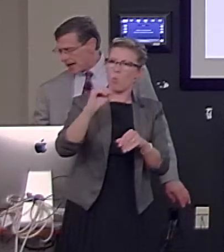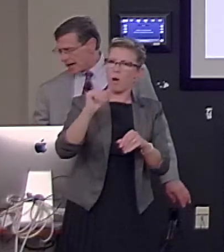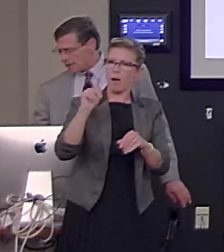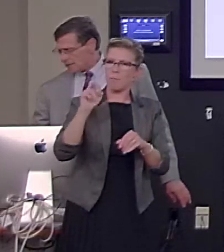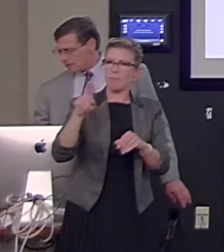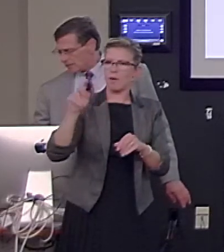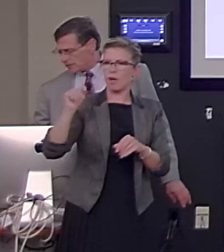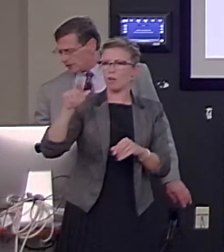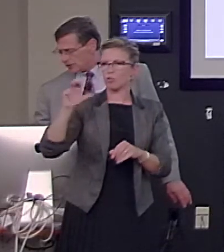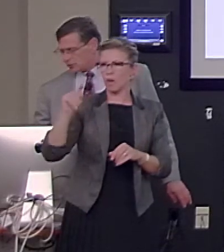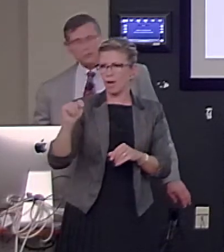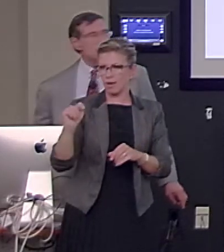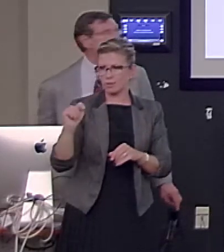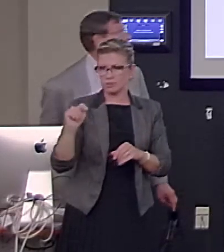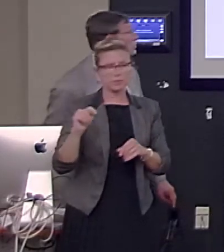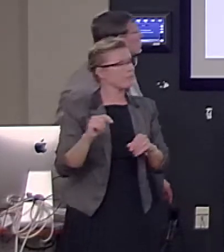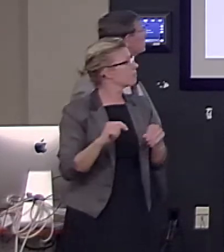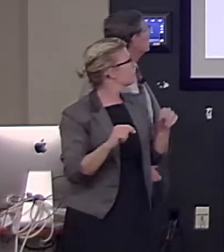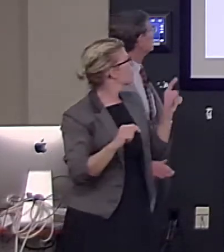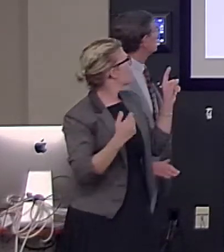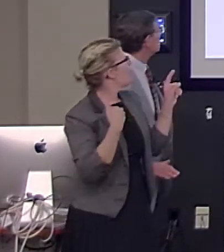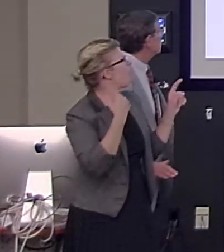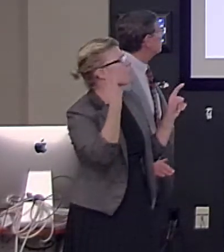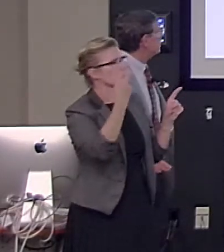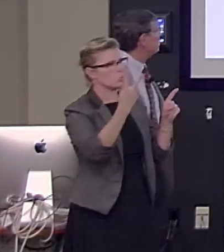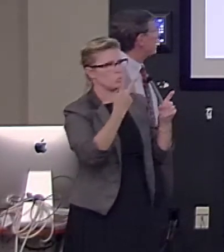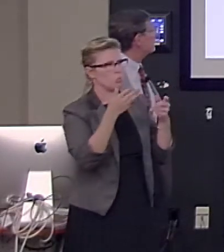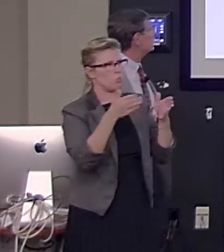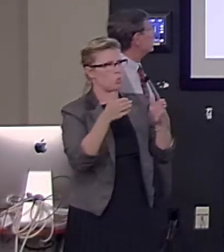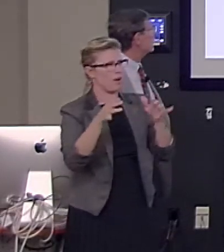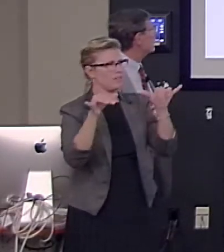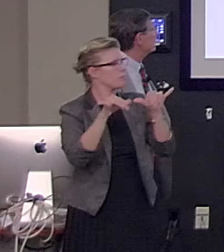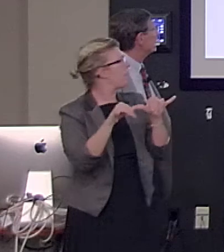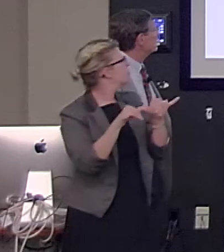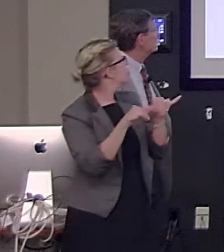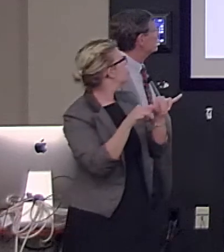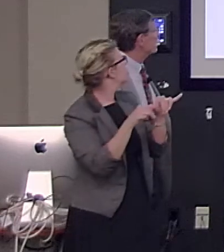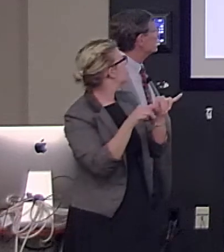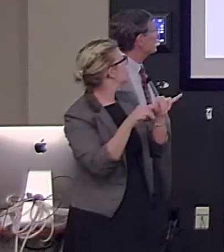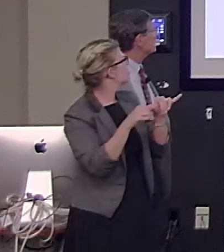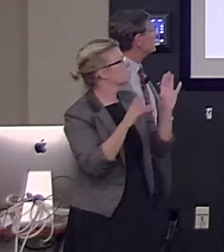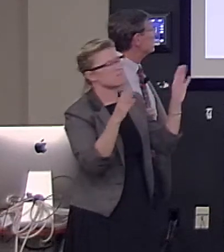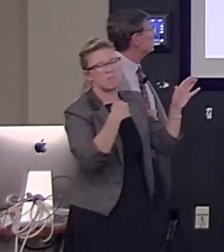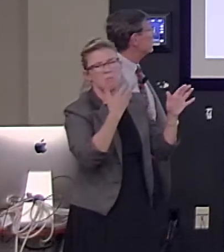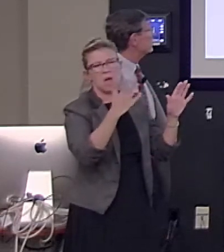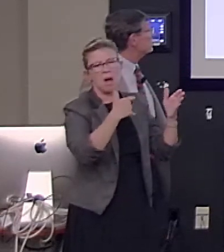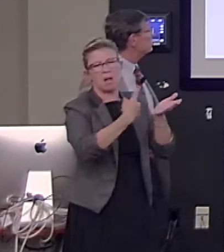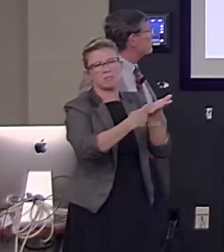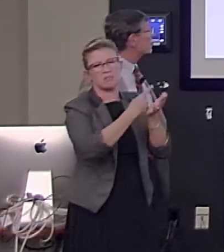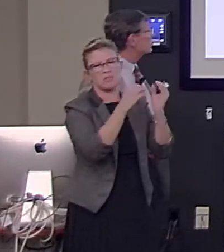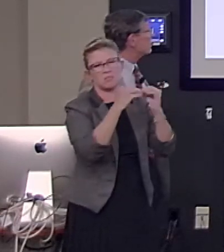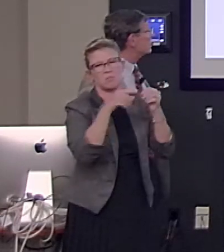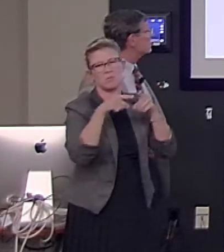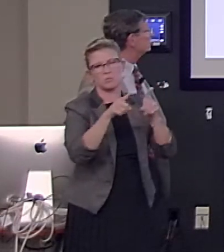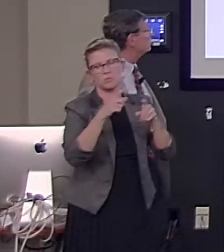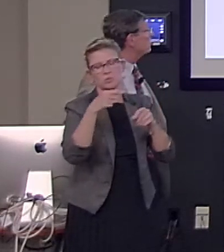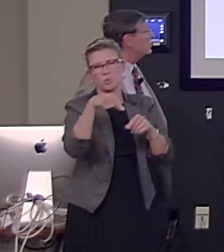And there are two measures. I'll be happy to talk about them in the question and answer period one is factual (mumbles)